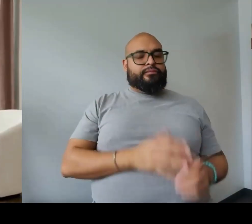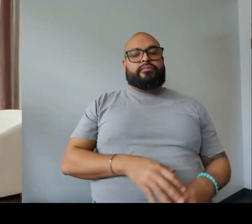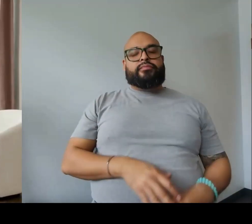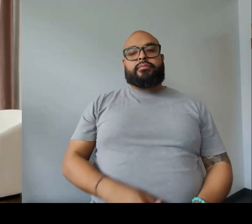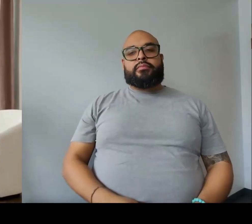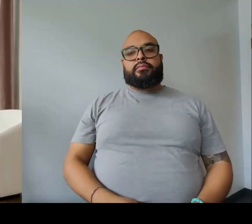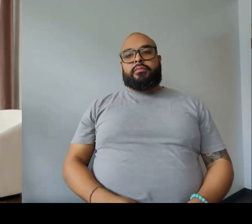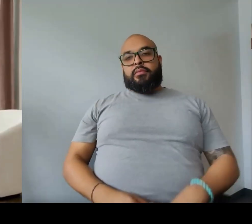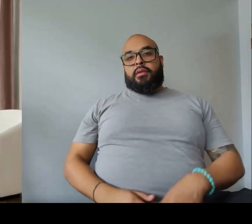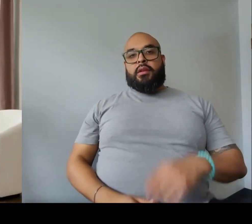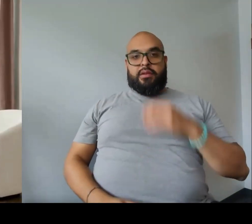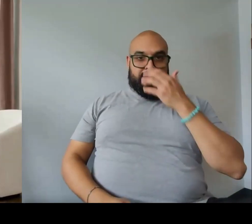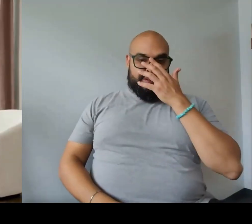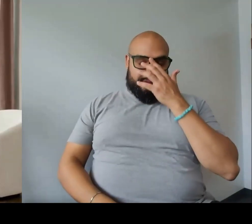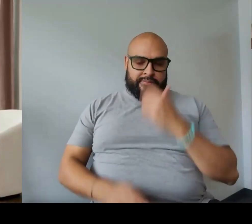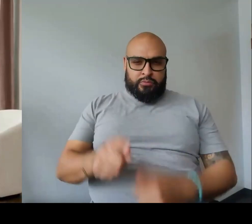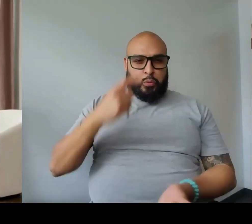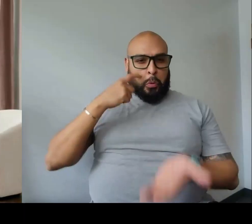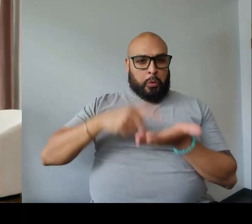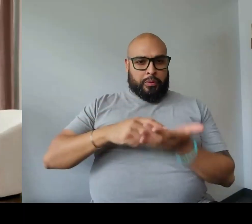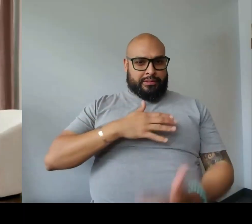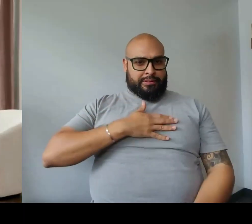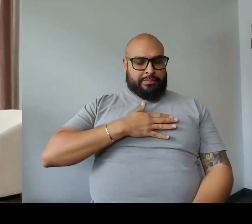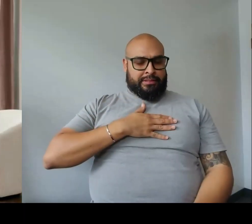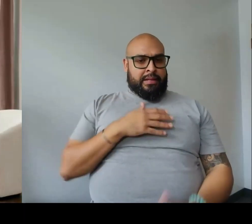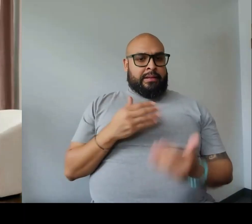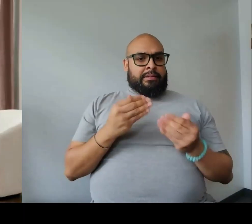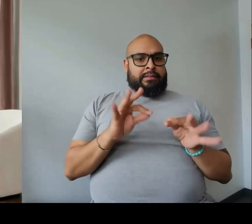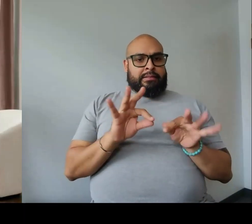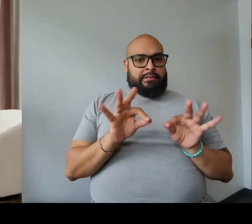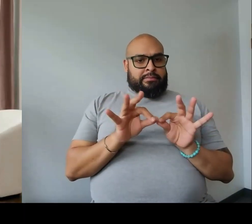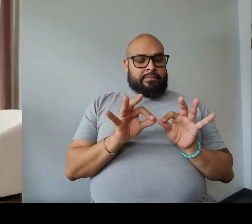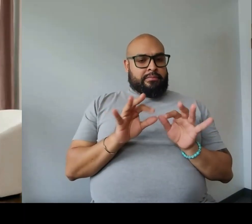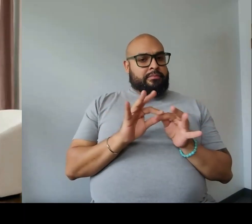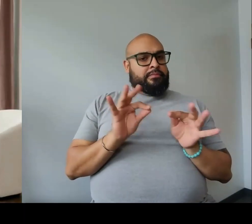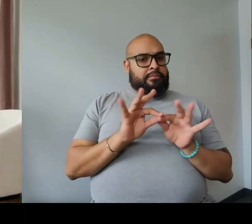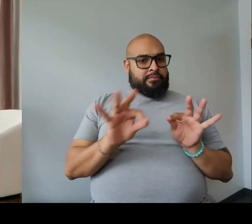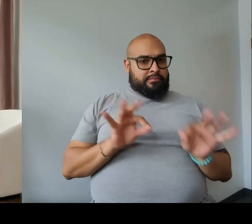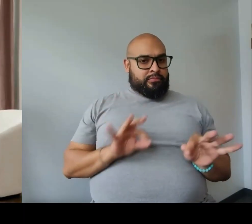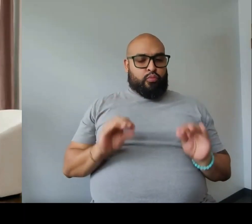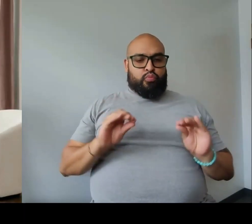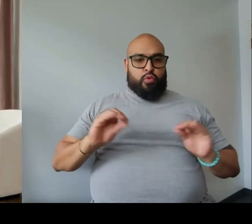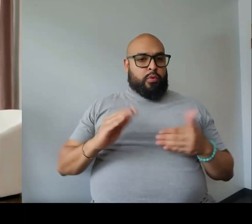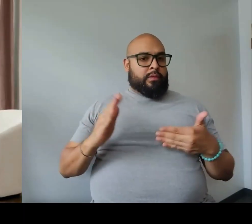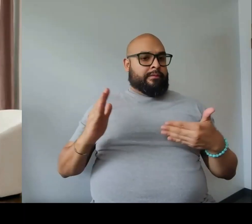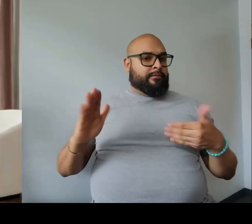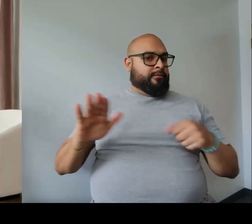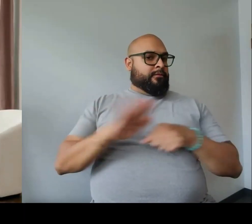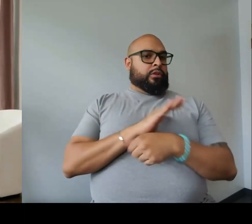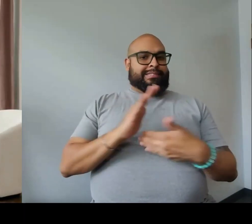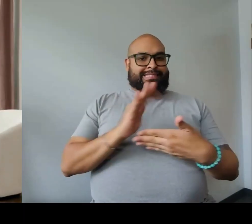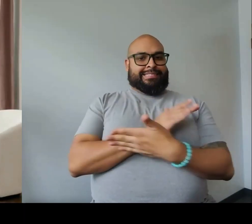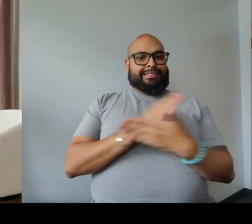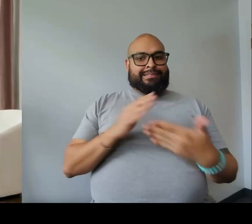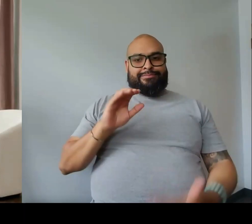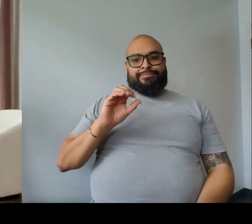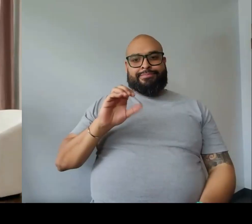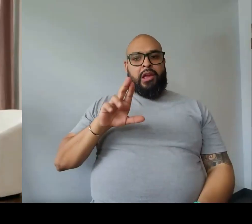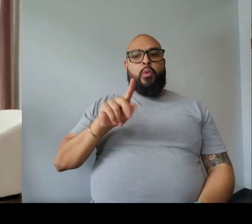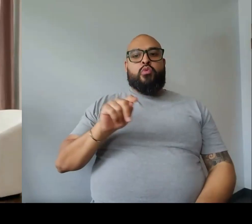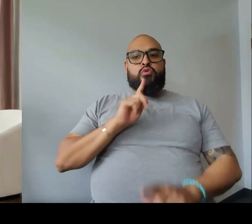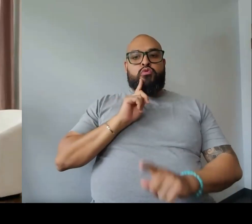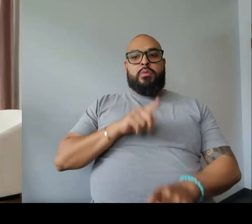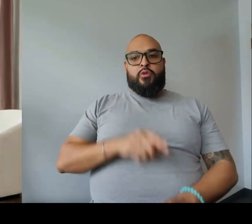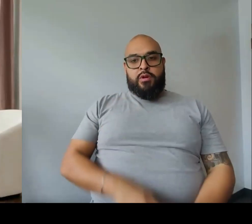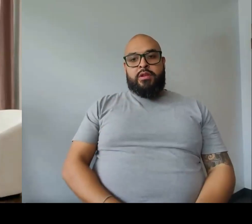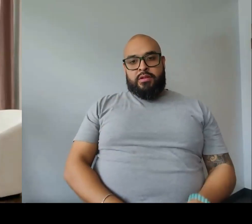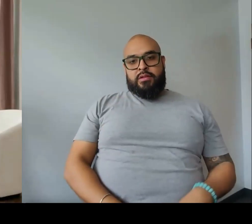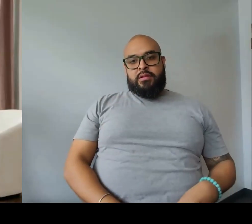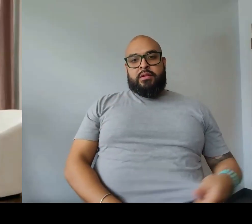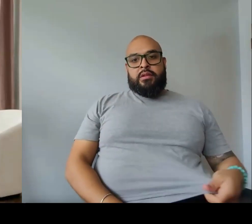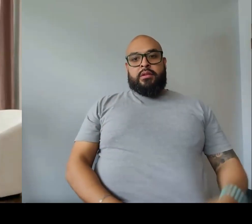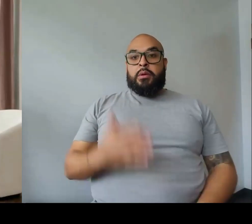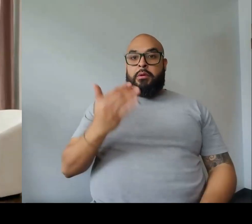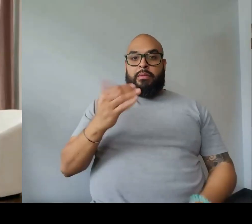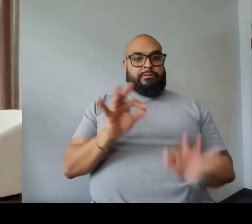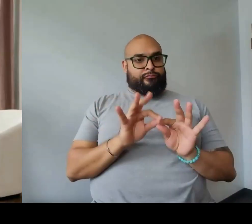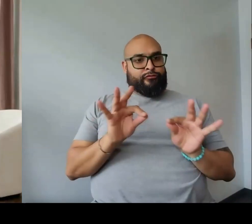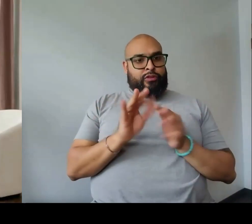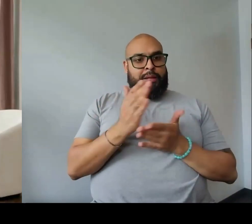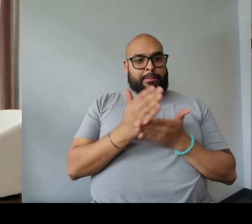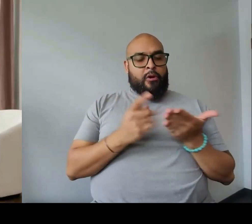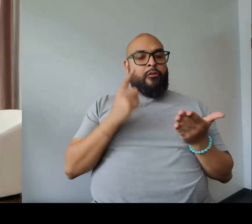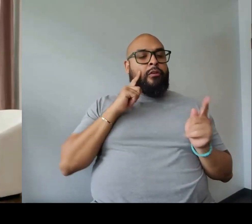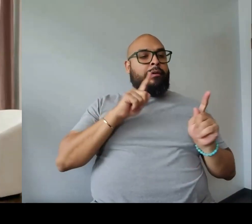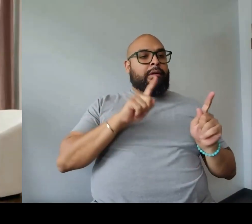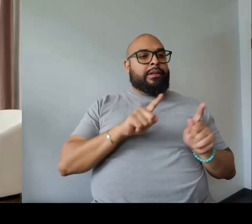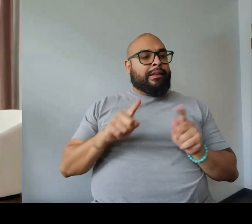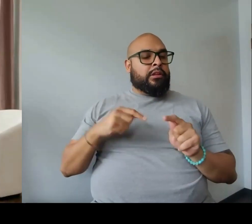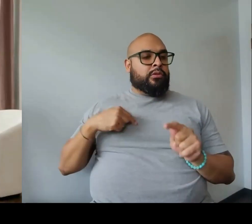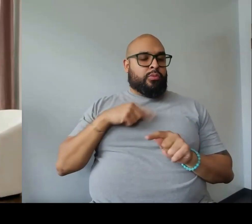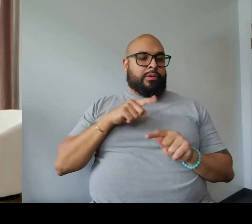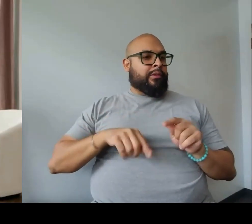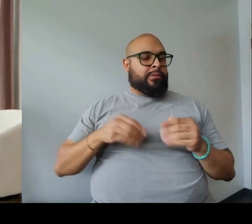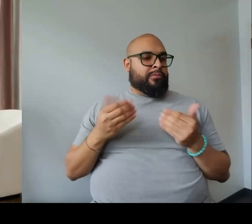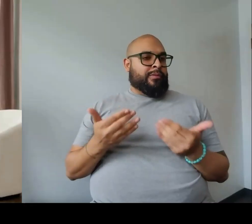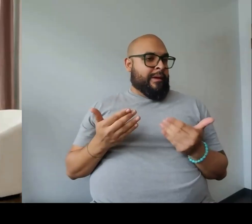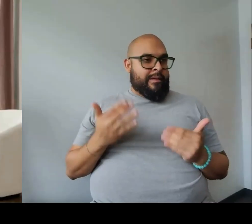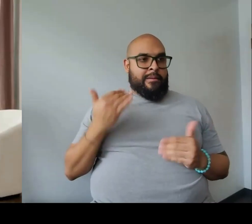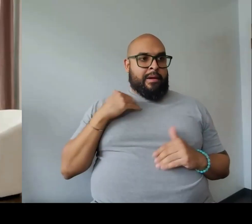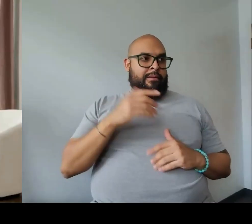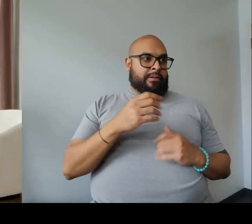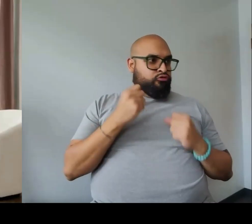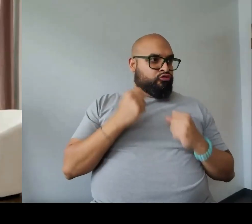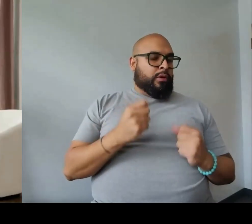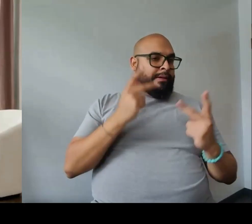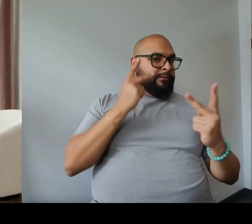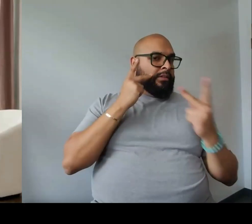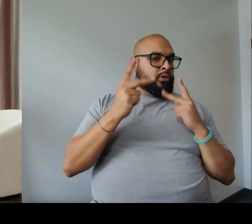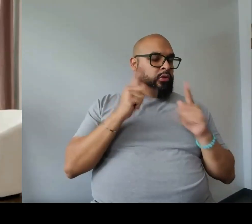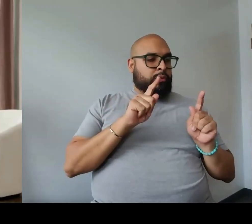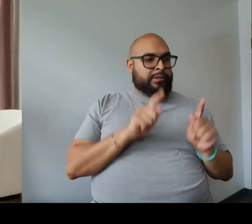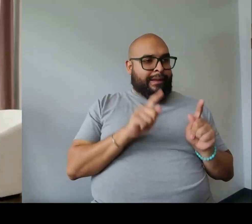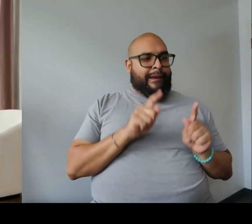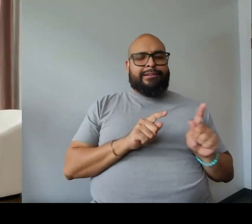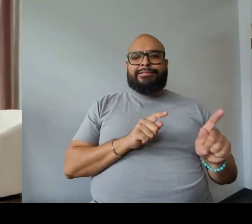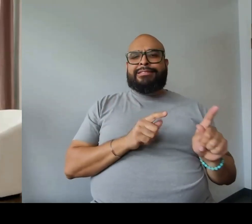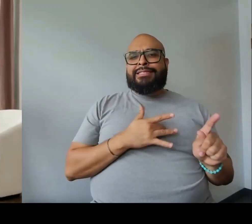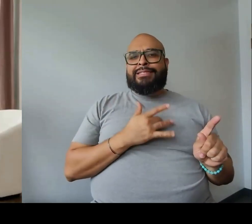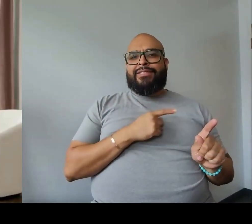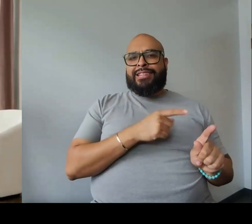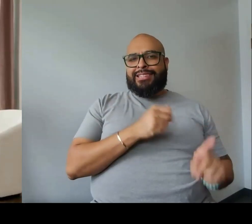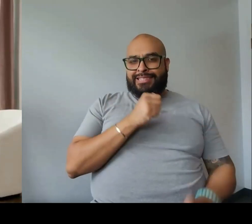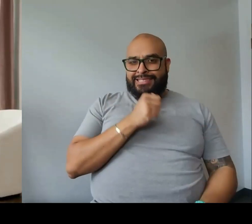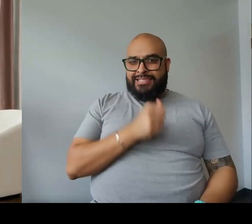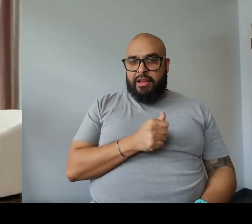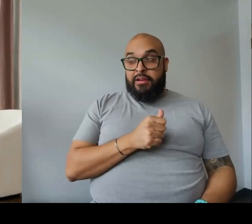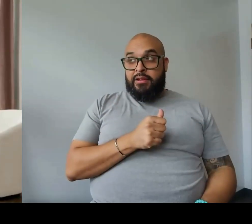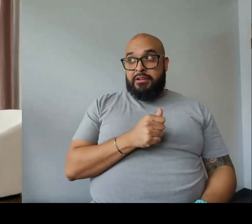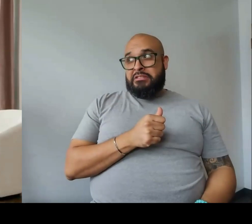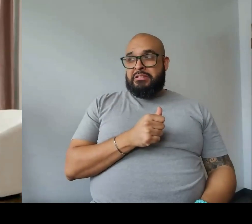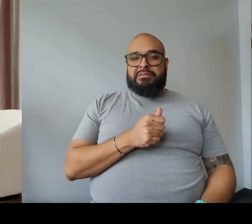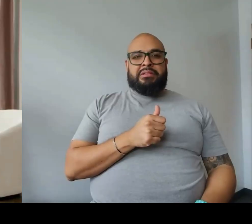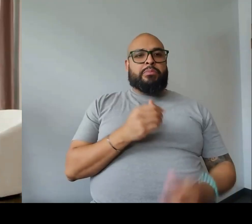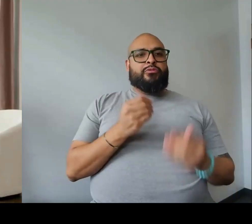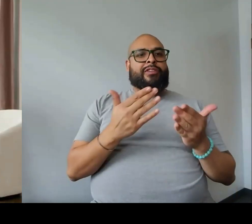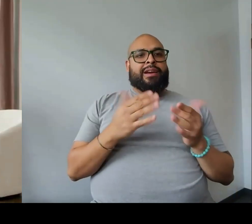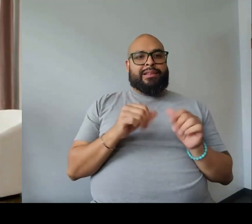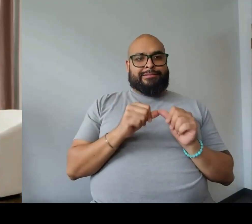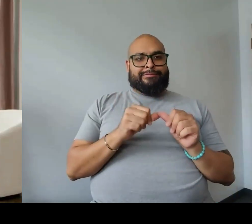example that I provided, no full scale IQ is reported for that very reason because there were components of the test that we couldn't do that and because they were very visual task that we didn't feel like, kept up that reliability and validity of the measure.